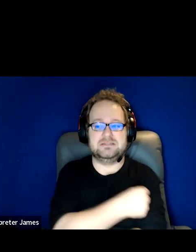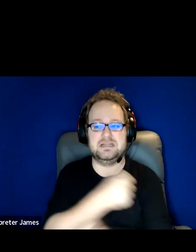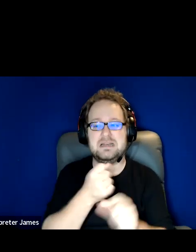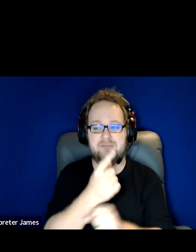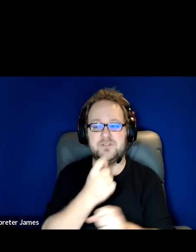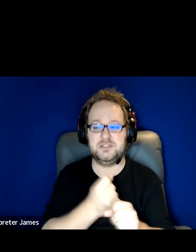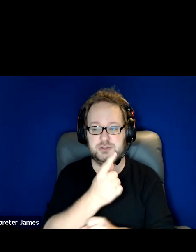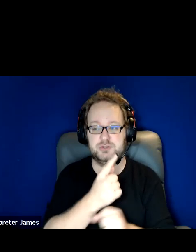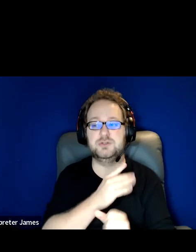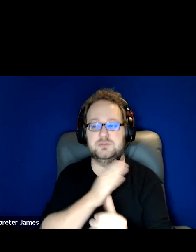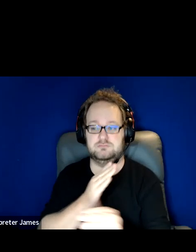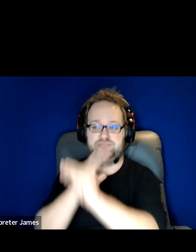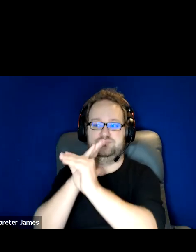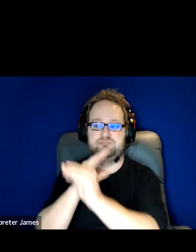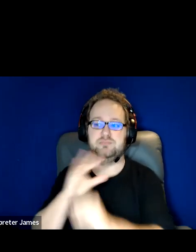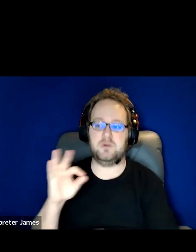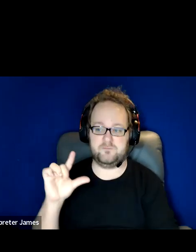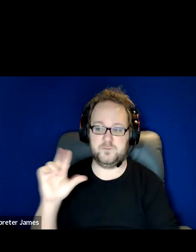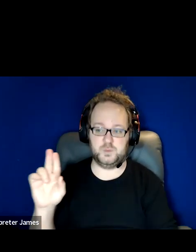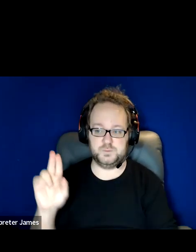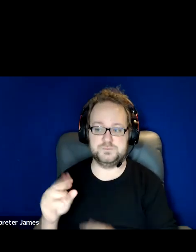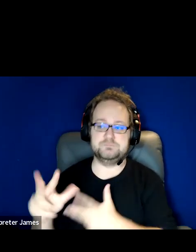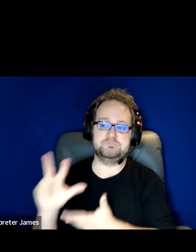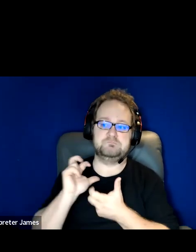influenza. Next slide.